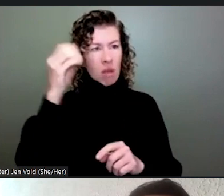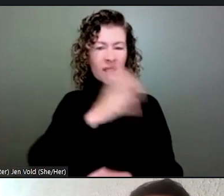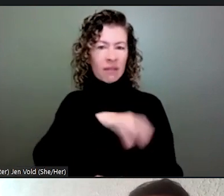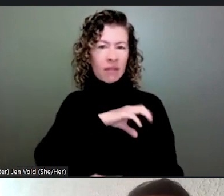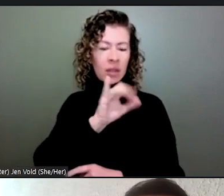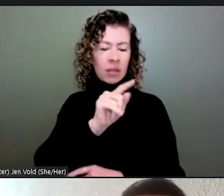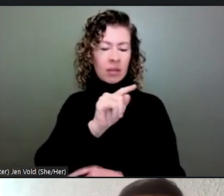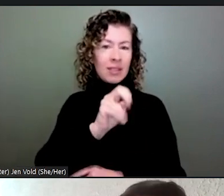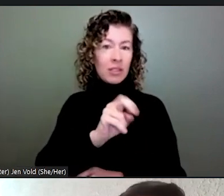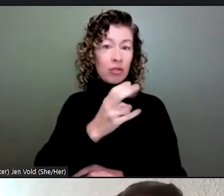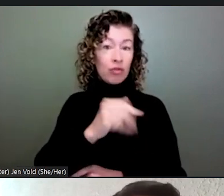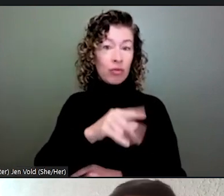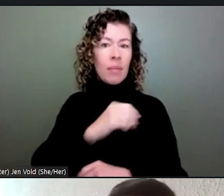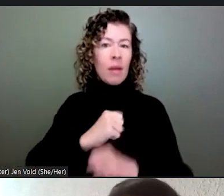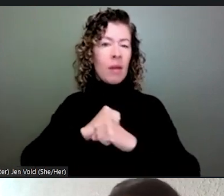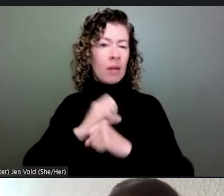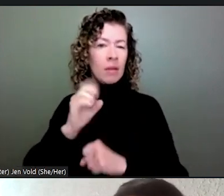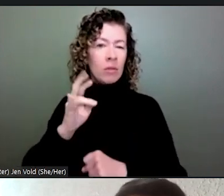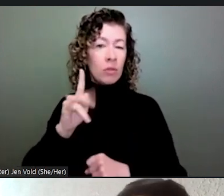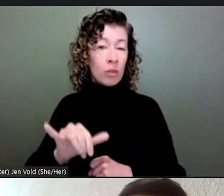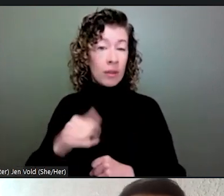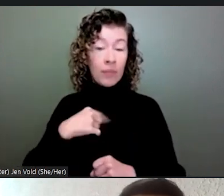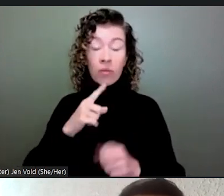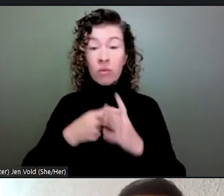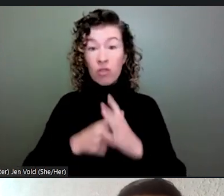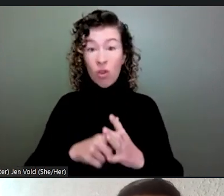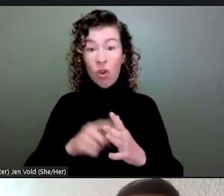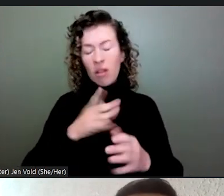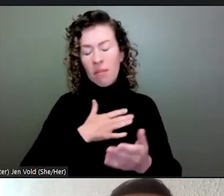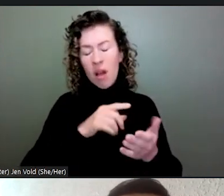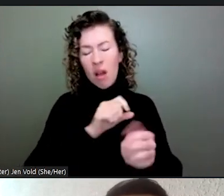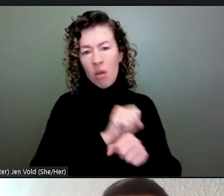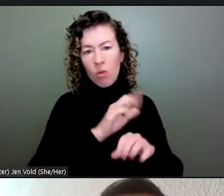So I really started work as an academic on--on citizenship testing.